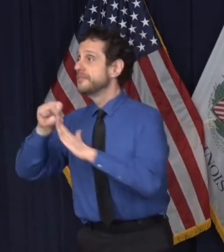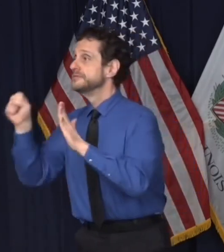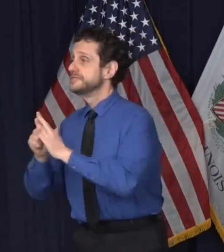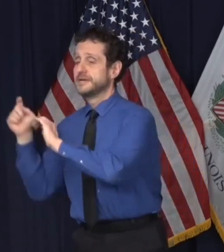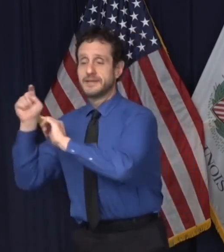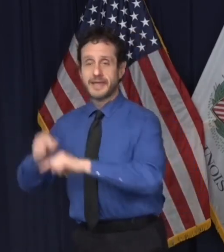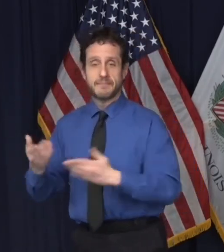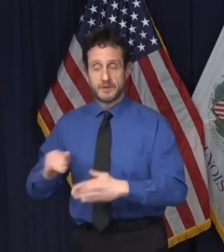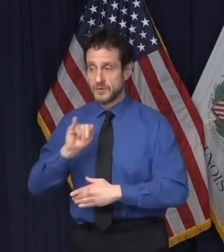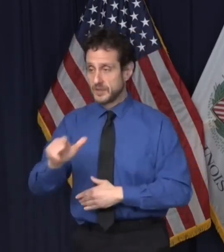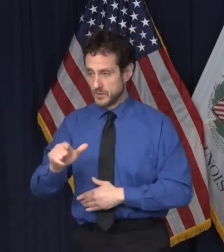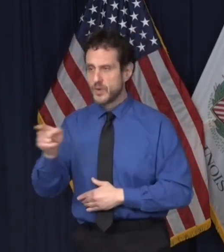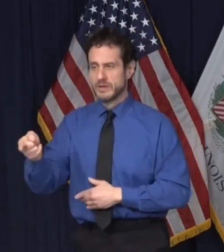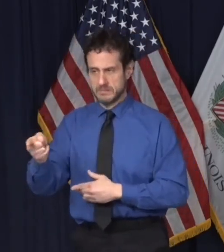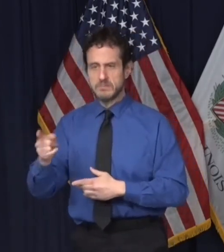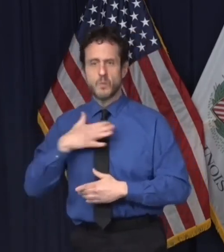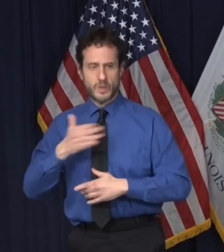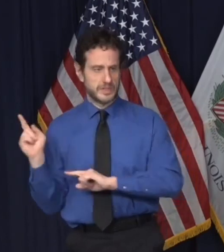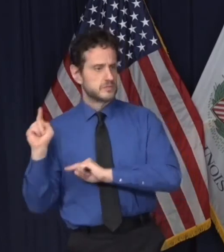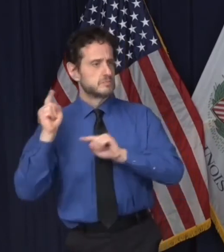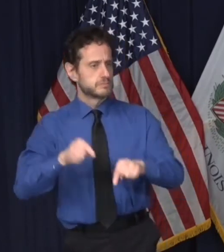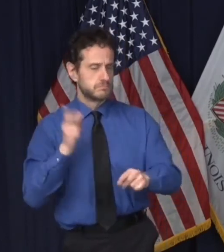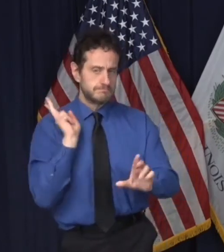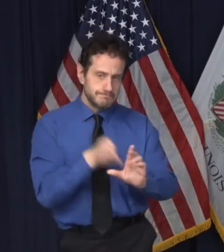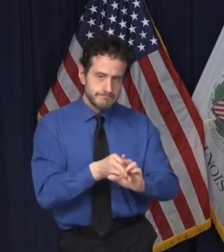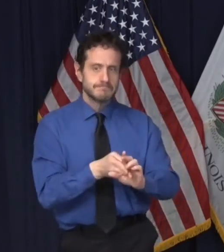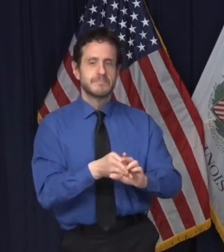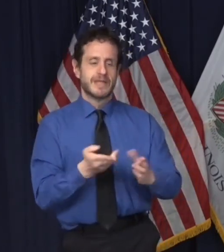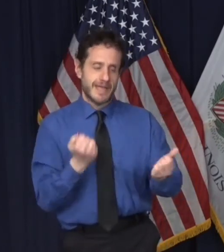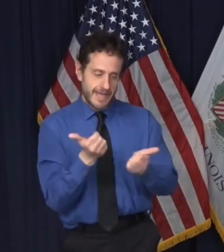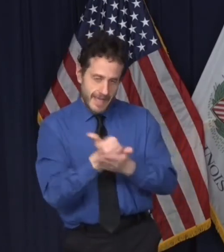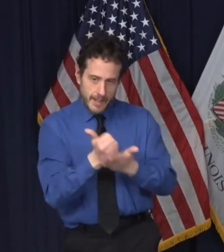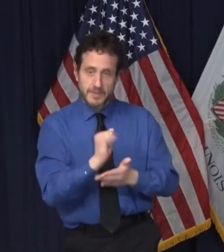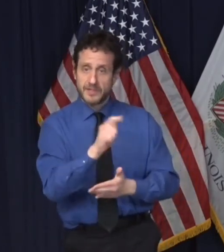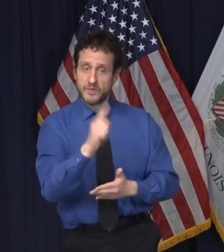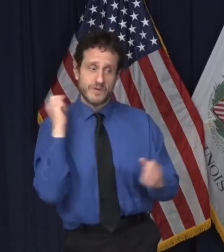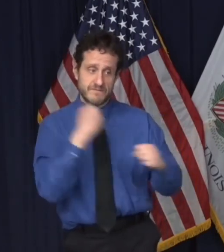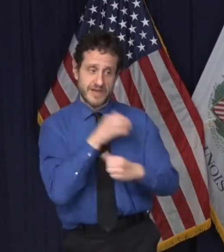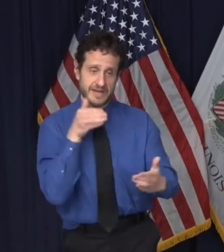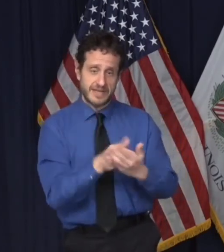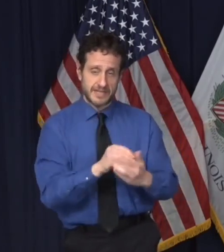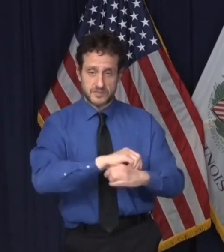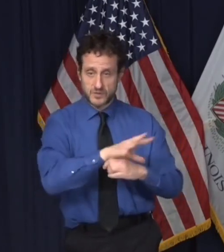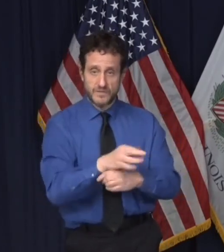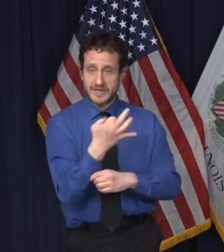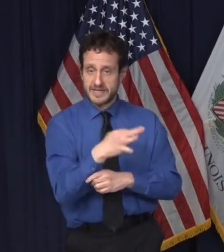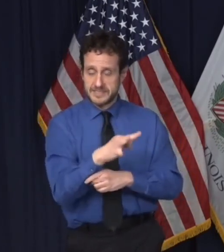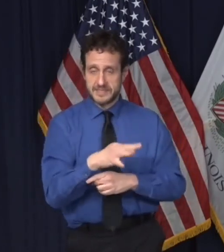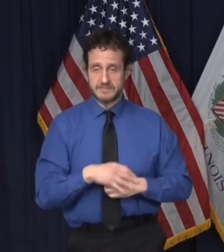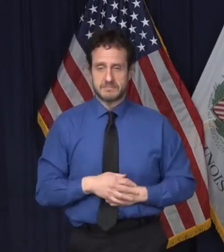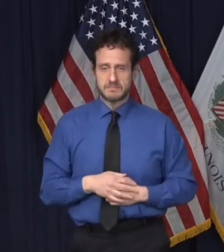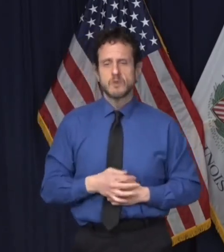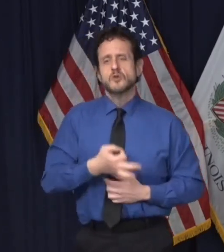CARE PROFESSIONALS WHO HAVE APPLIED TO JOIN ILLINOIS' FIGHT AGAINST COVID-19.